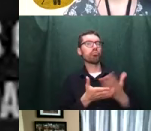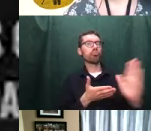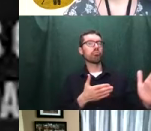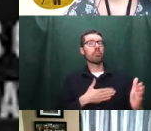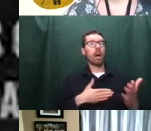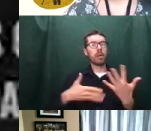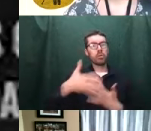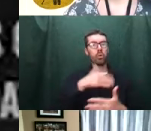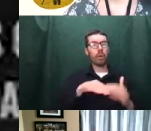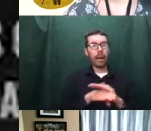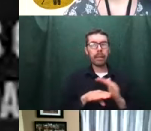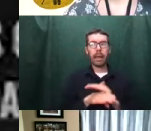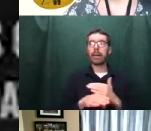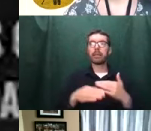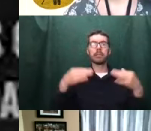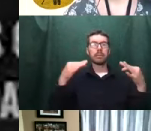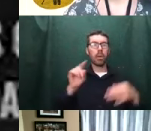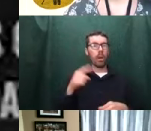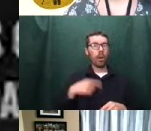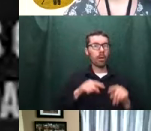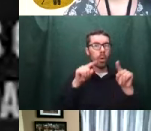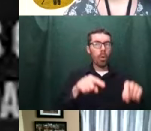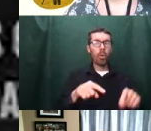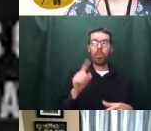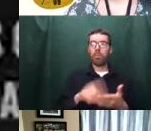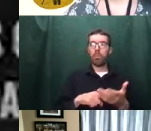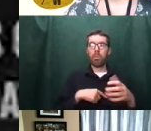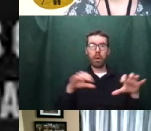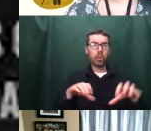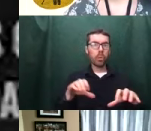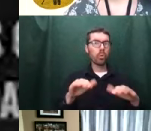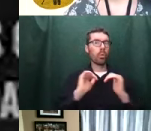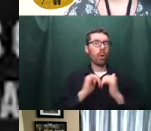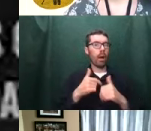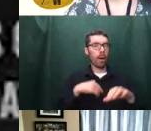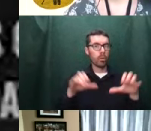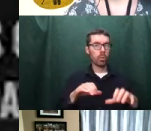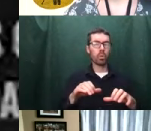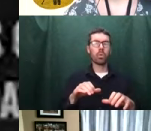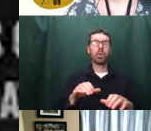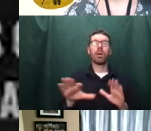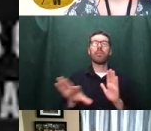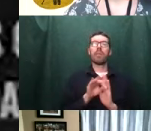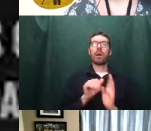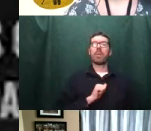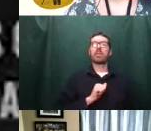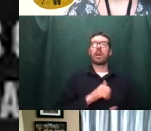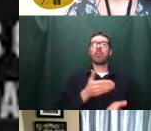I go, what I do and how to do it with finding myself excluded from social barriers. While